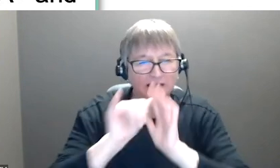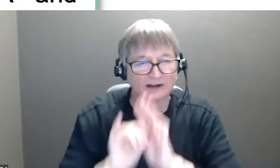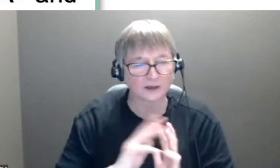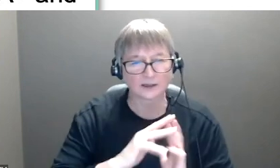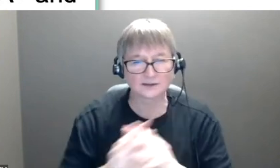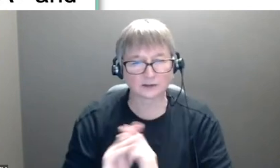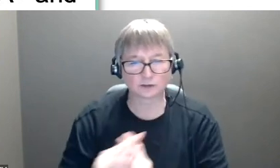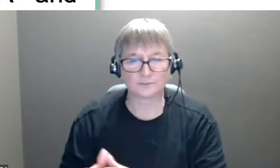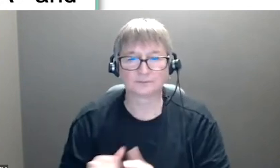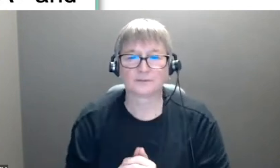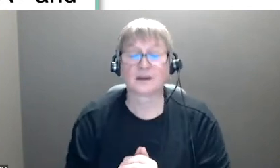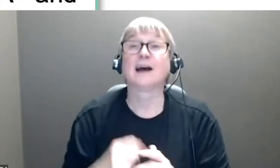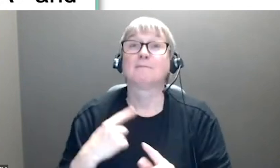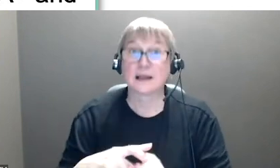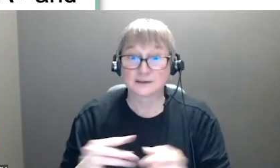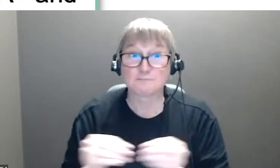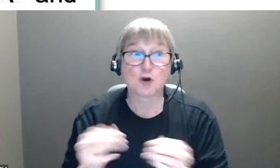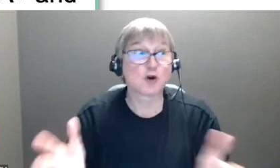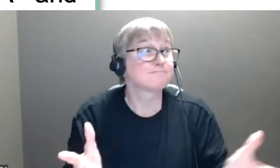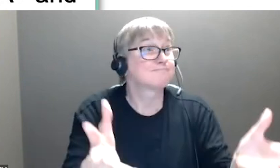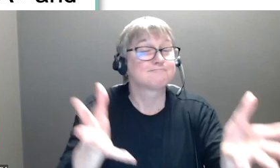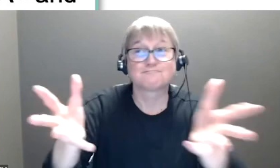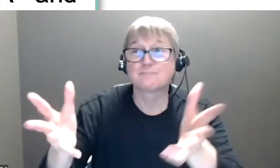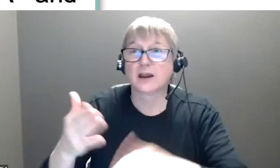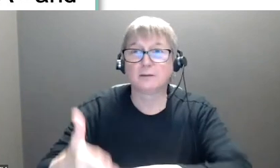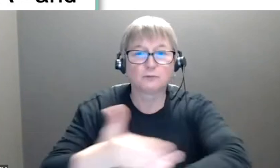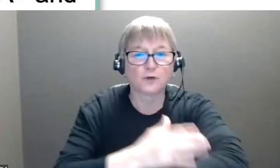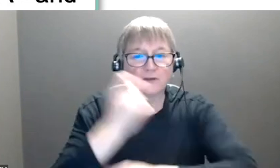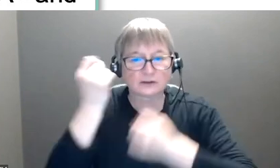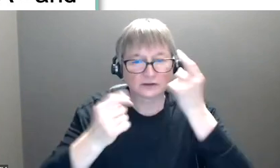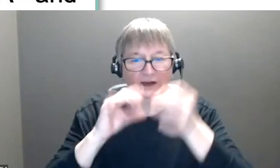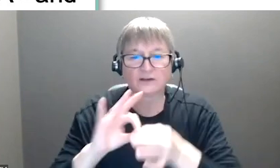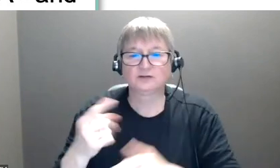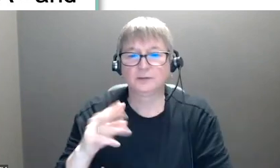to measure, monitor, and respond. For example, we can look at broadening categories for reporting